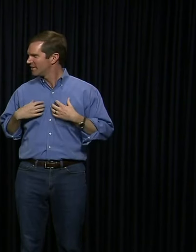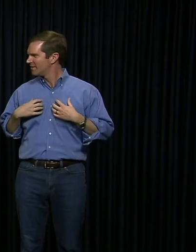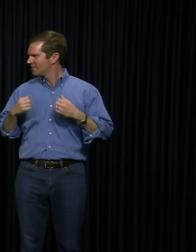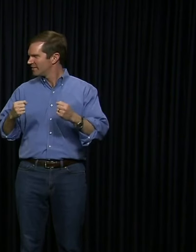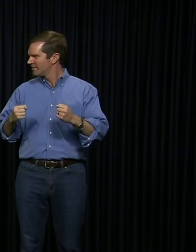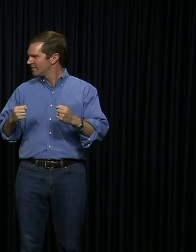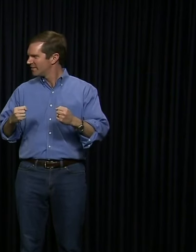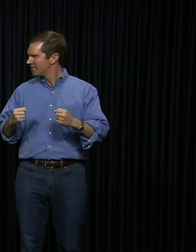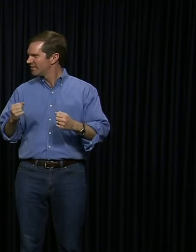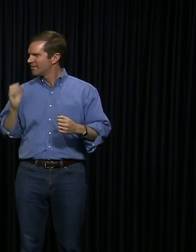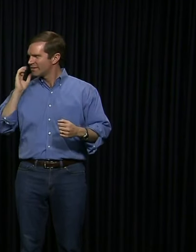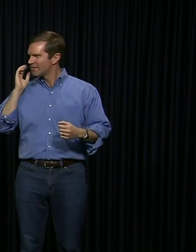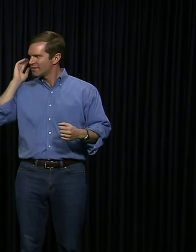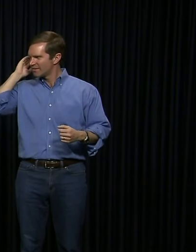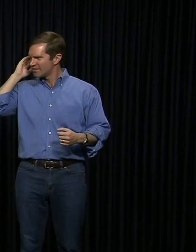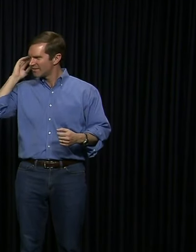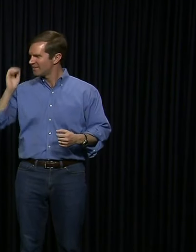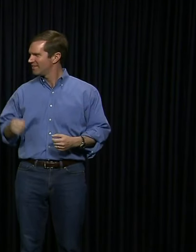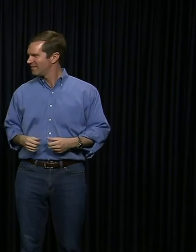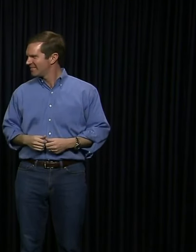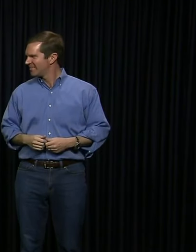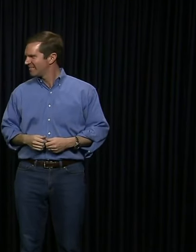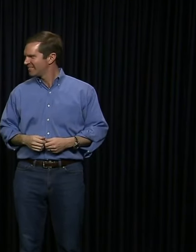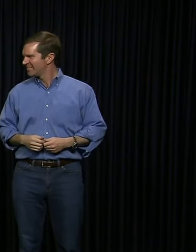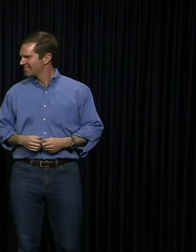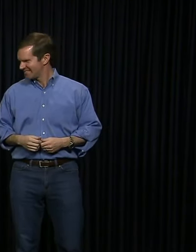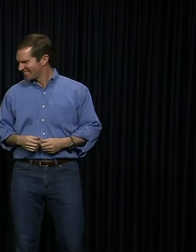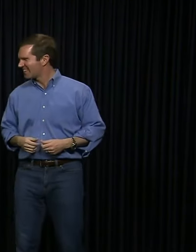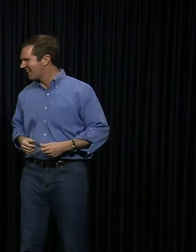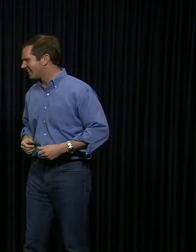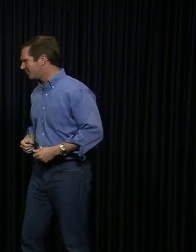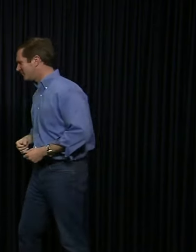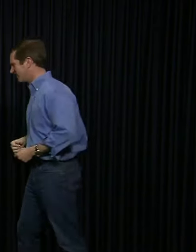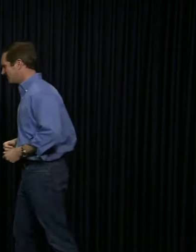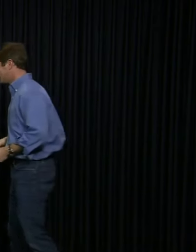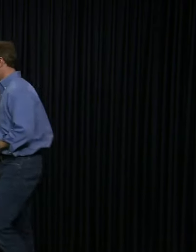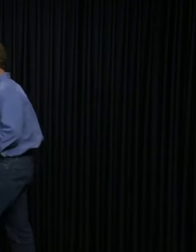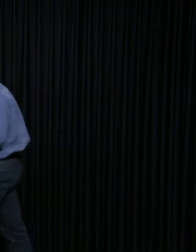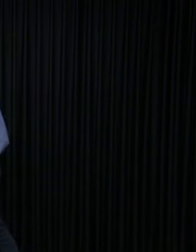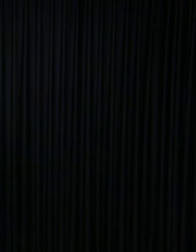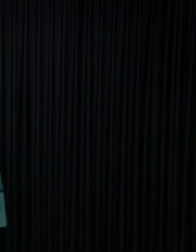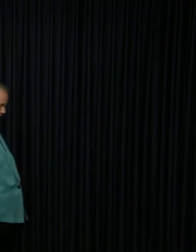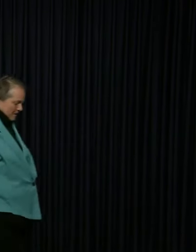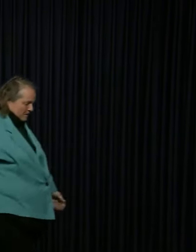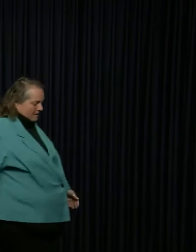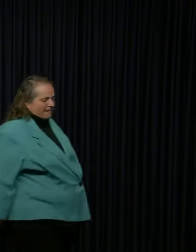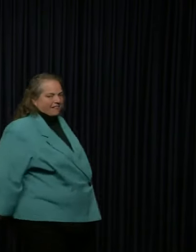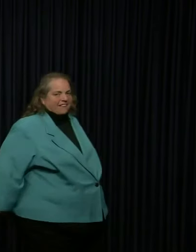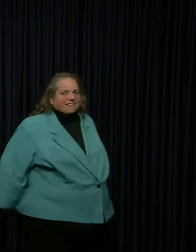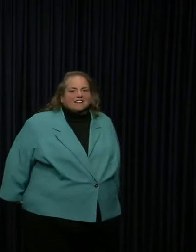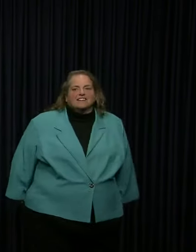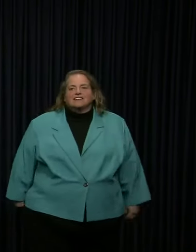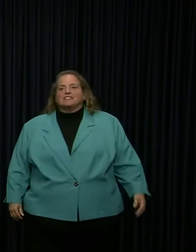THERE'S A WHOLE LOT OF TALK ABOUT WHAT POINT WE'RE AT. WE'LL ONLY KNOW IT WHEN WE KNOW IT.